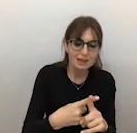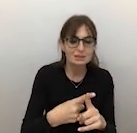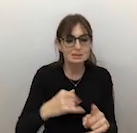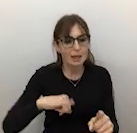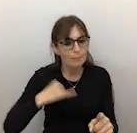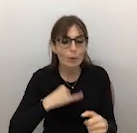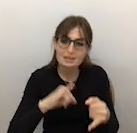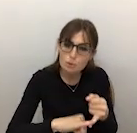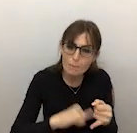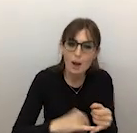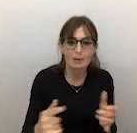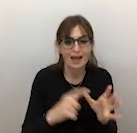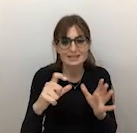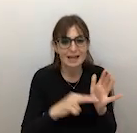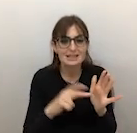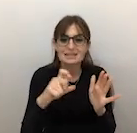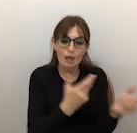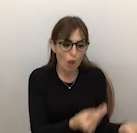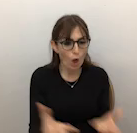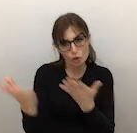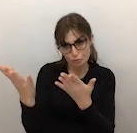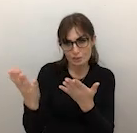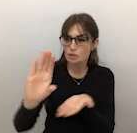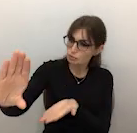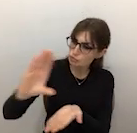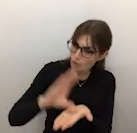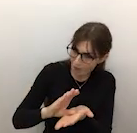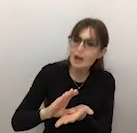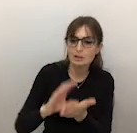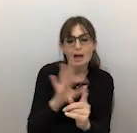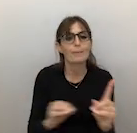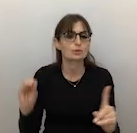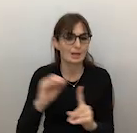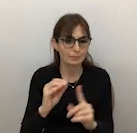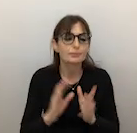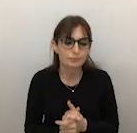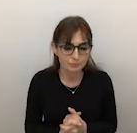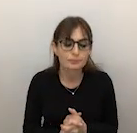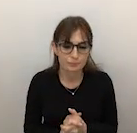employee superannuation, ACNC lodgements, grant acquittals are up to date.